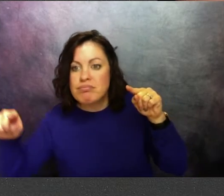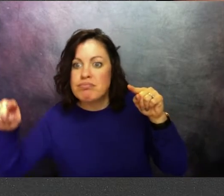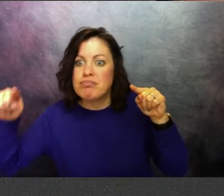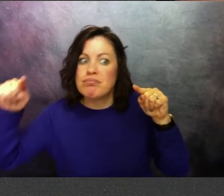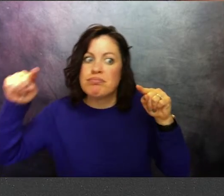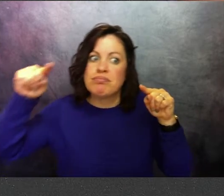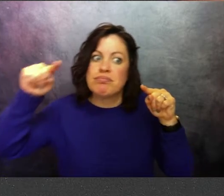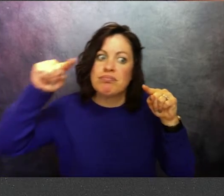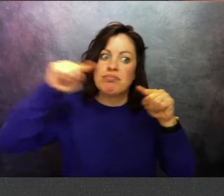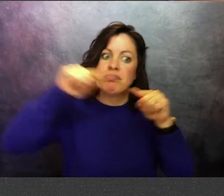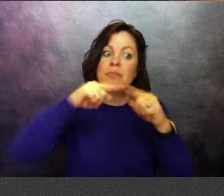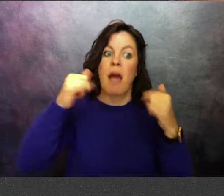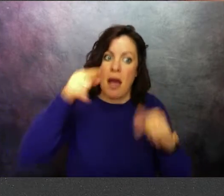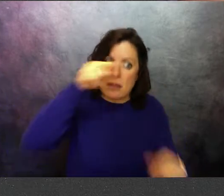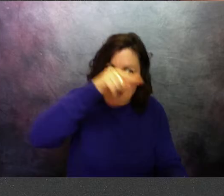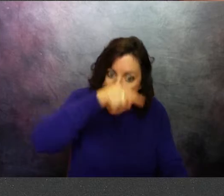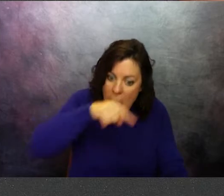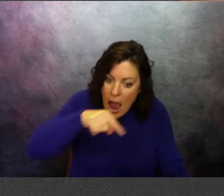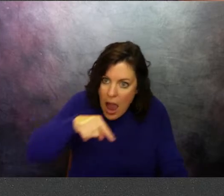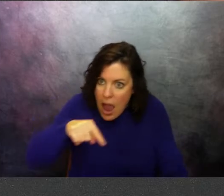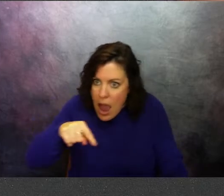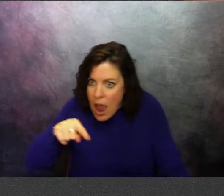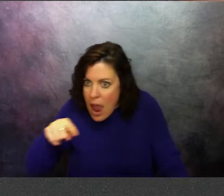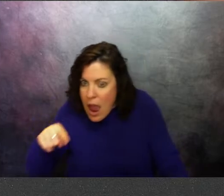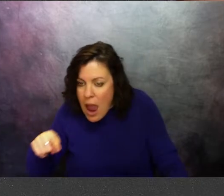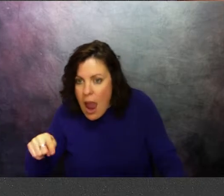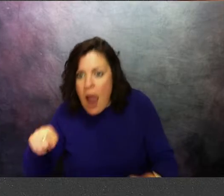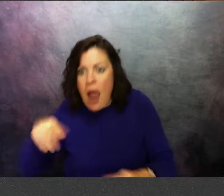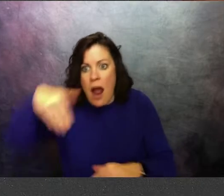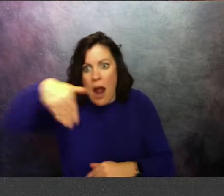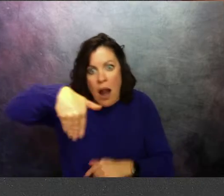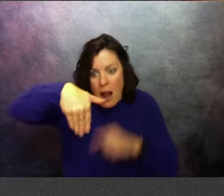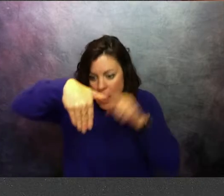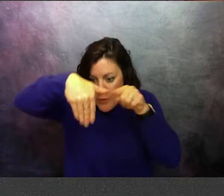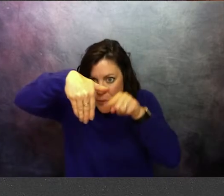we could go back down around south America and swing right